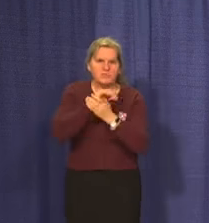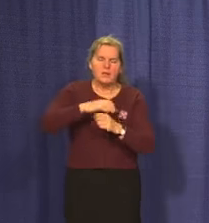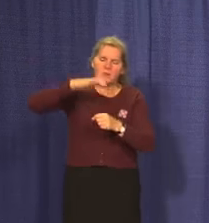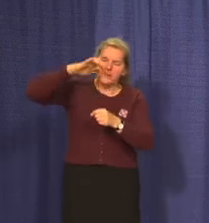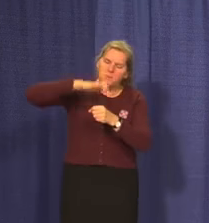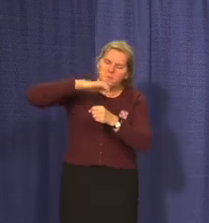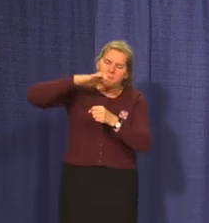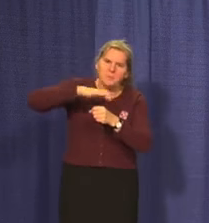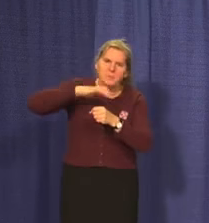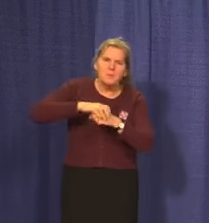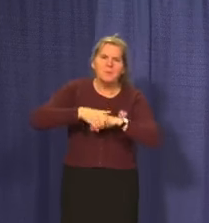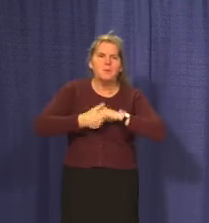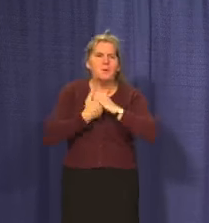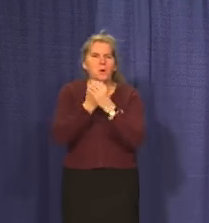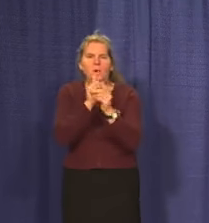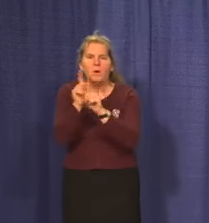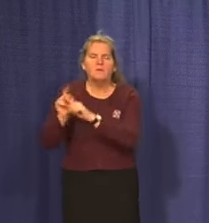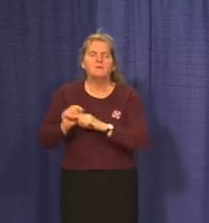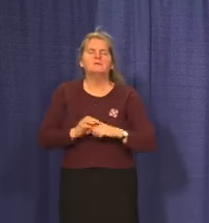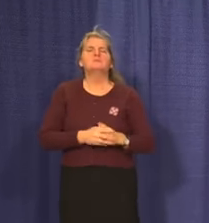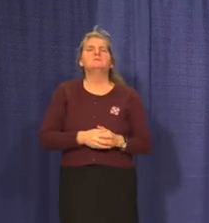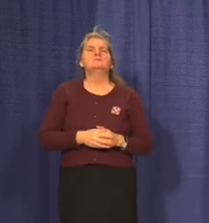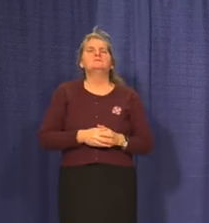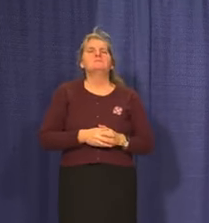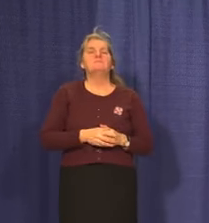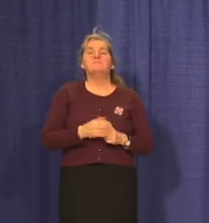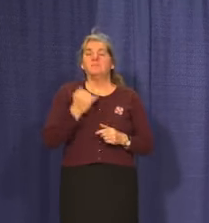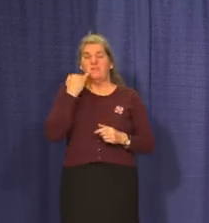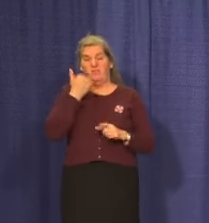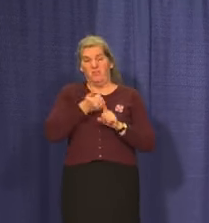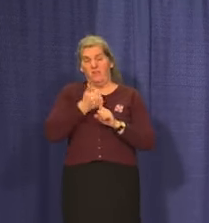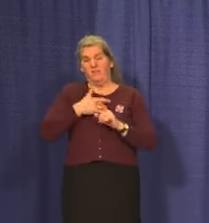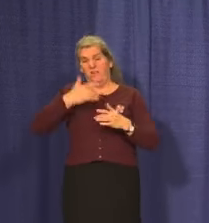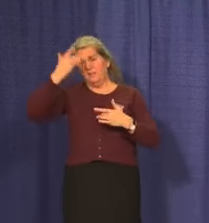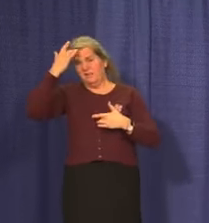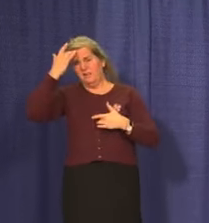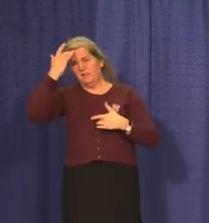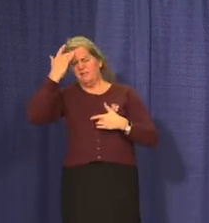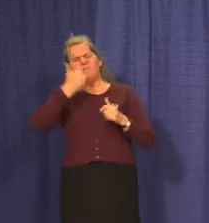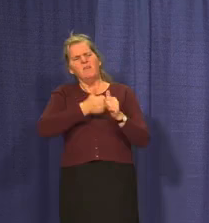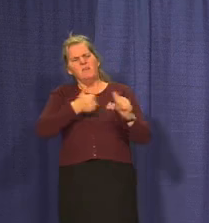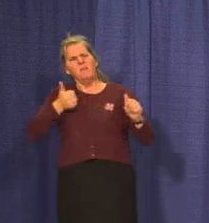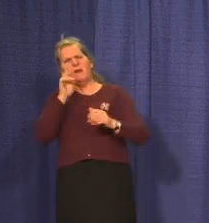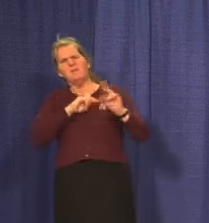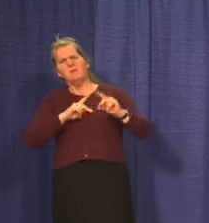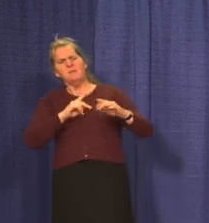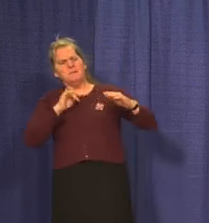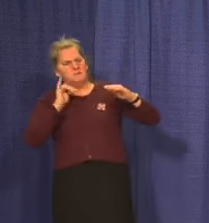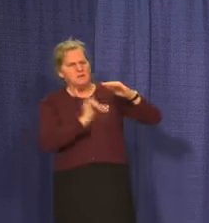AND USING HAND SANITIZER. AGAIN, IF YOU FEEL SICK, STAY AWAY FROM OTHERS, STAY HOME, GET